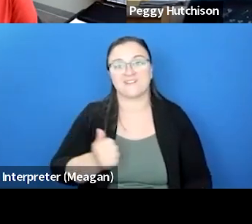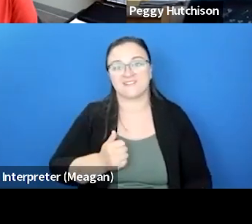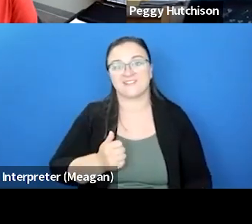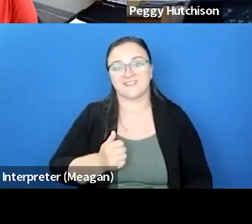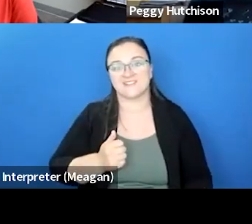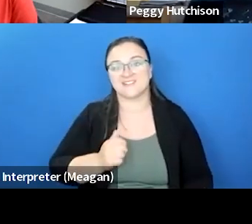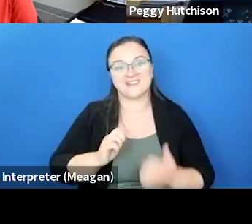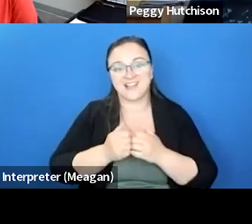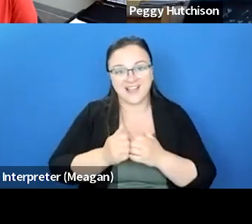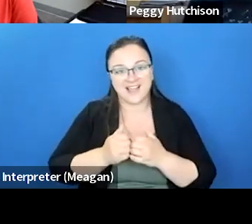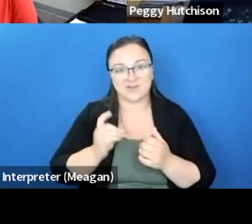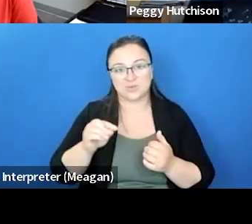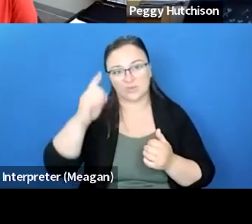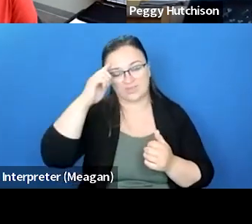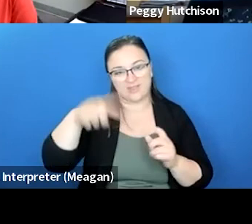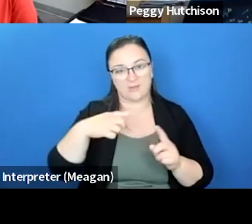How do you think about the work?